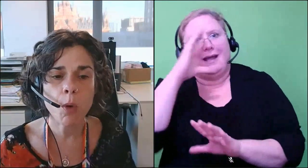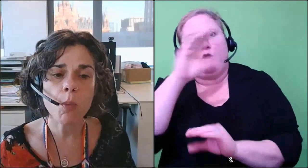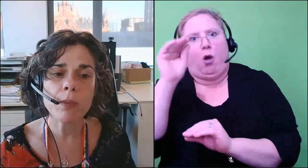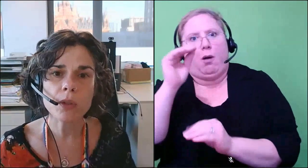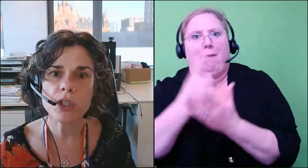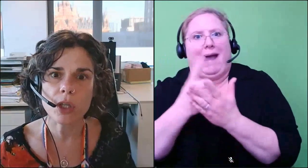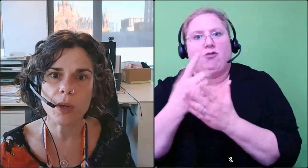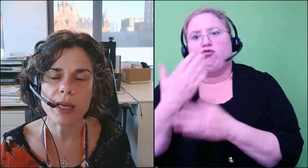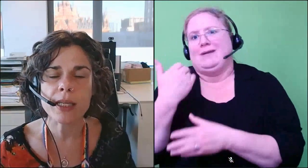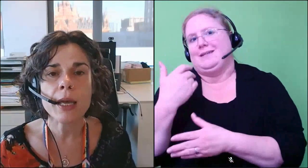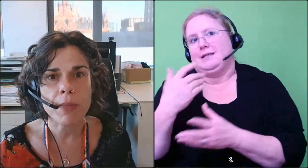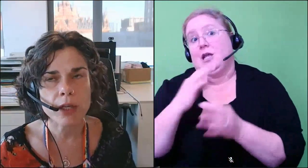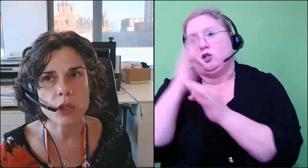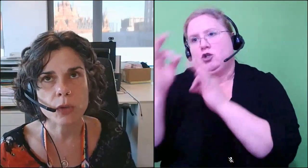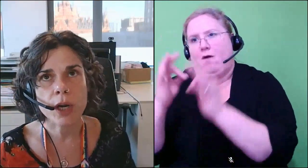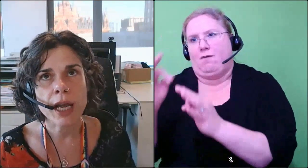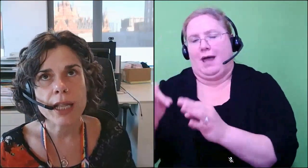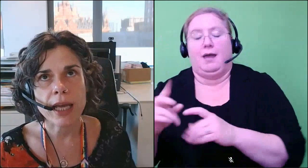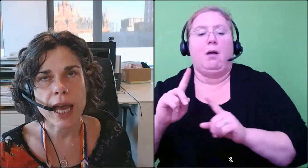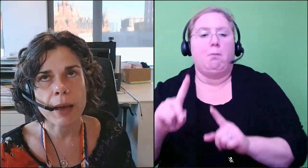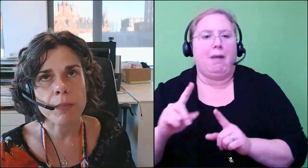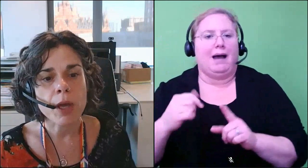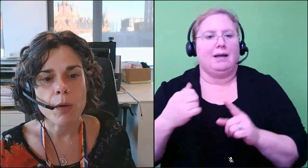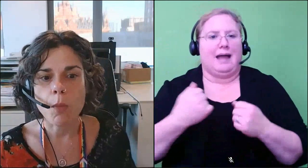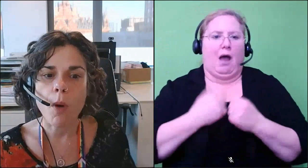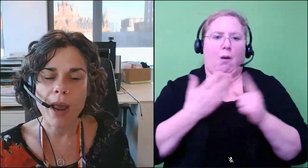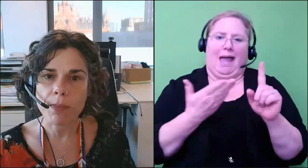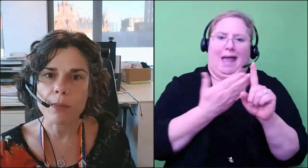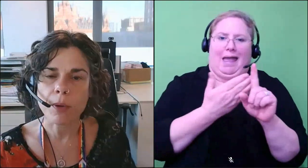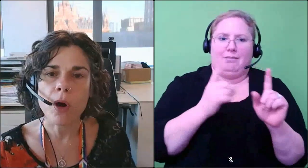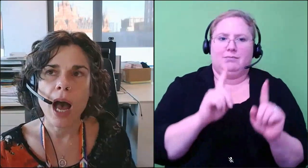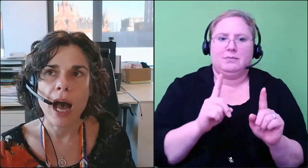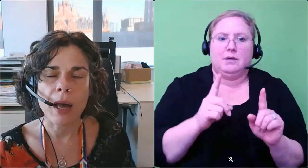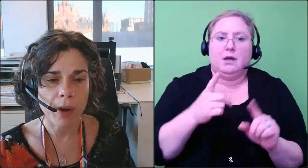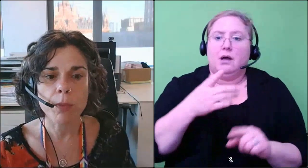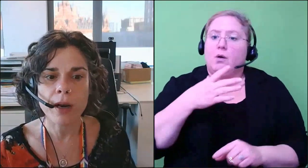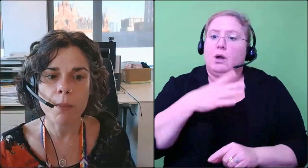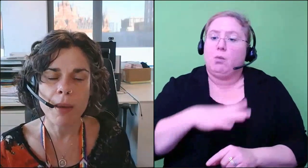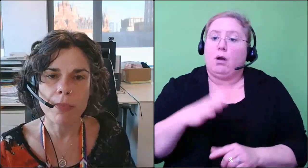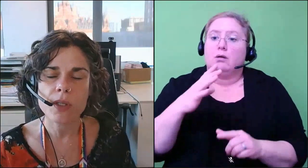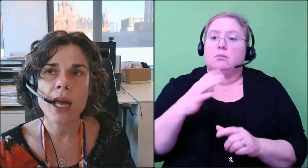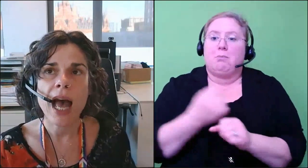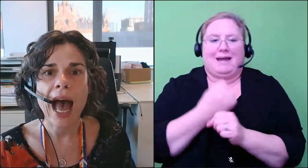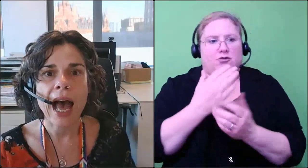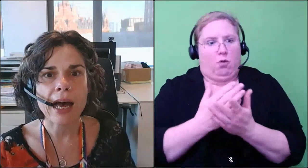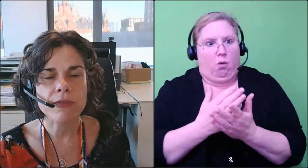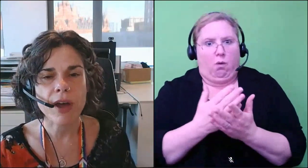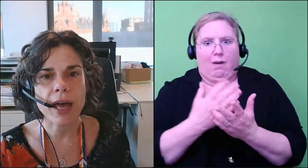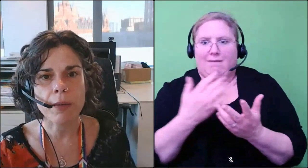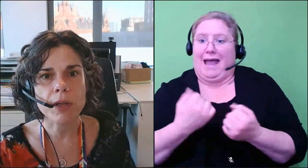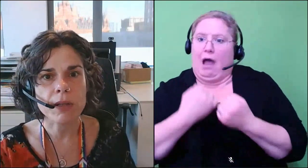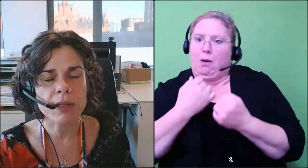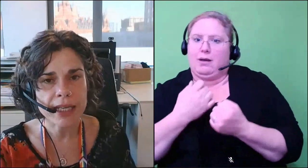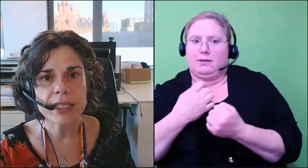What we want to do is make sure that when people -- when our members have -- need to